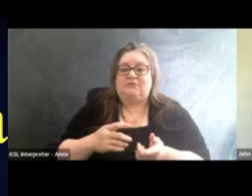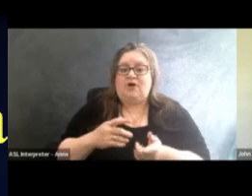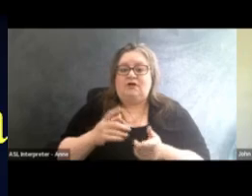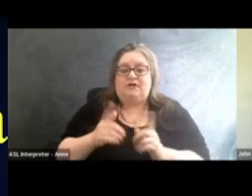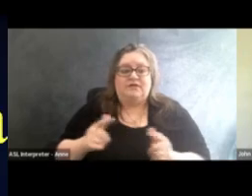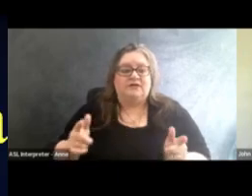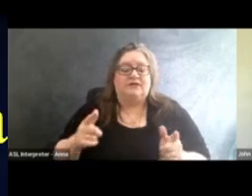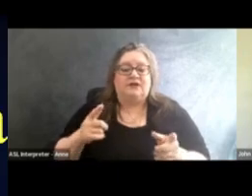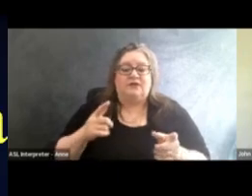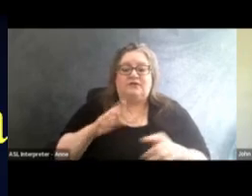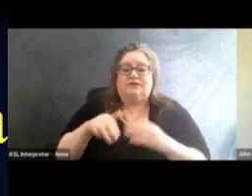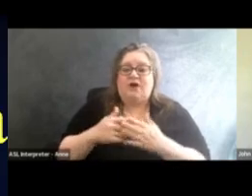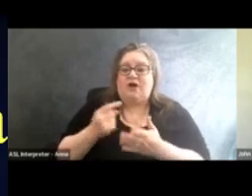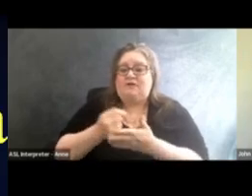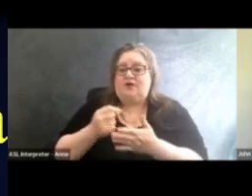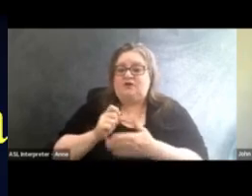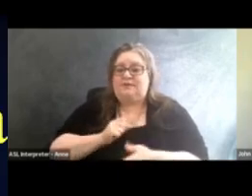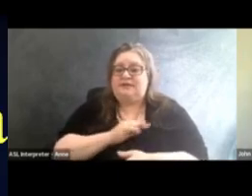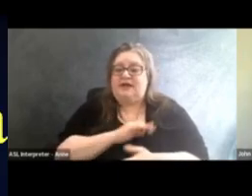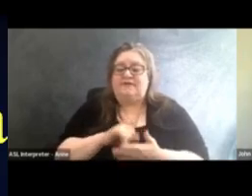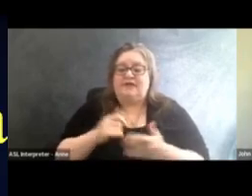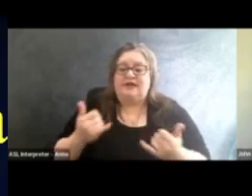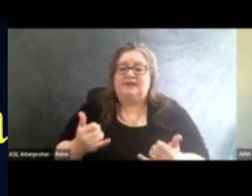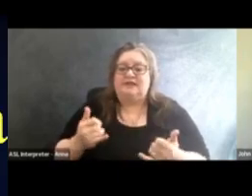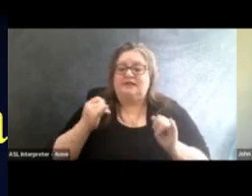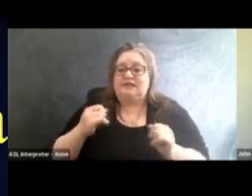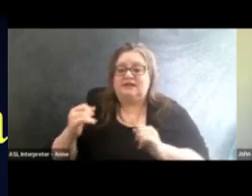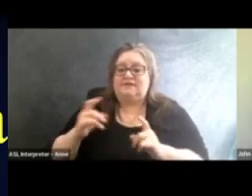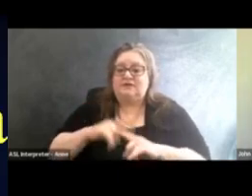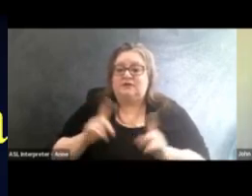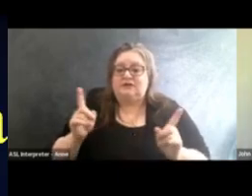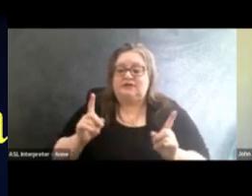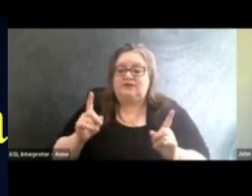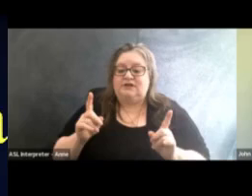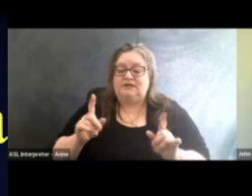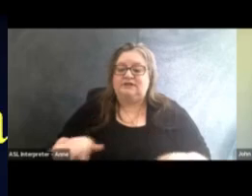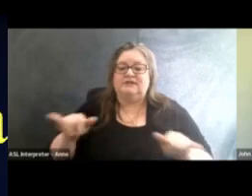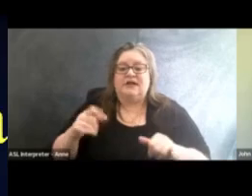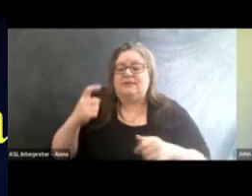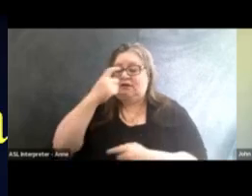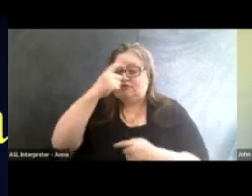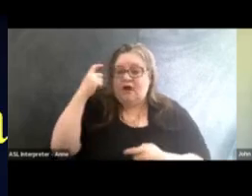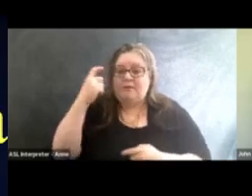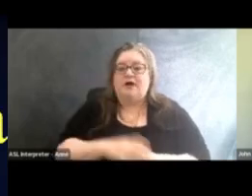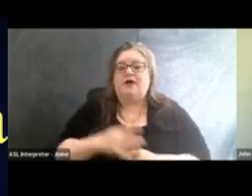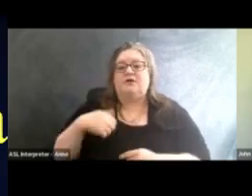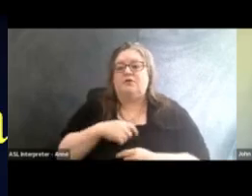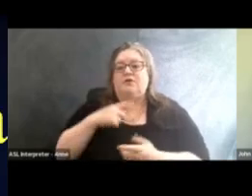of our treatment staff, that this is an individual difference, just like trauma that we've learned to look for